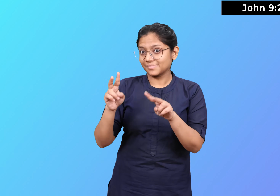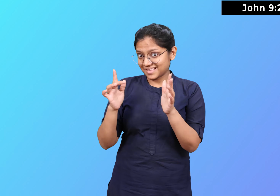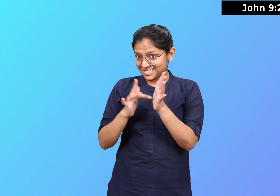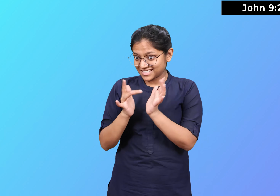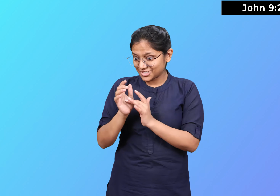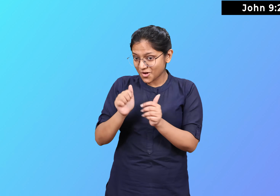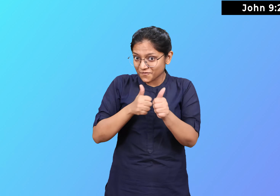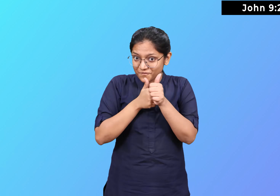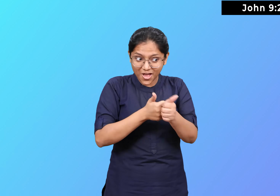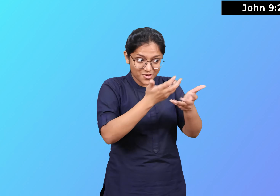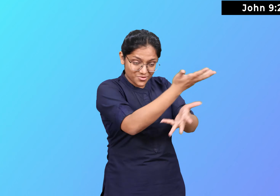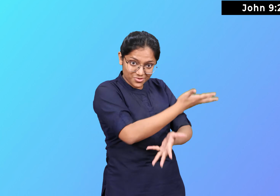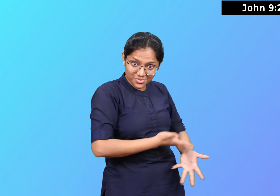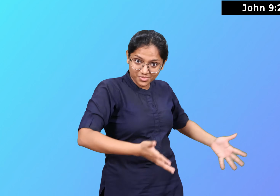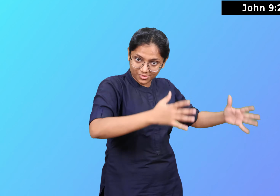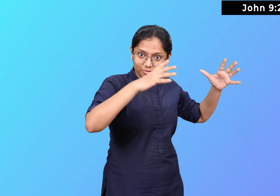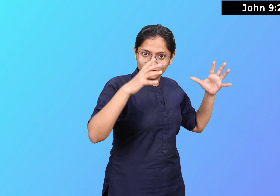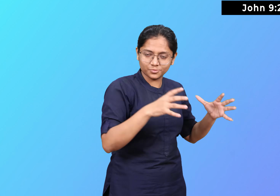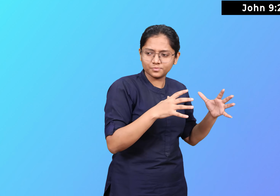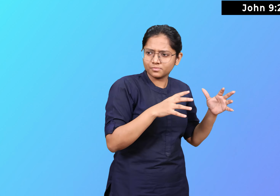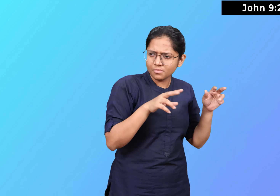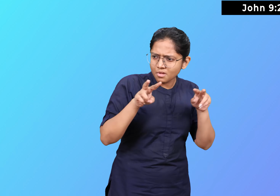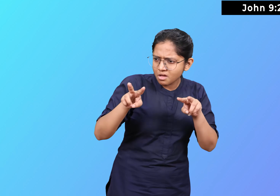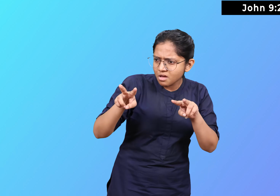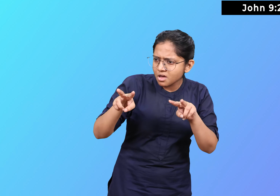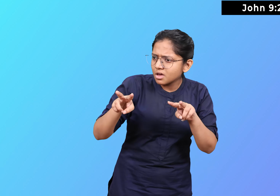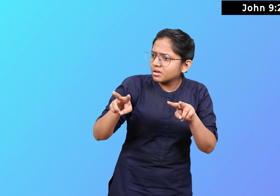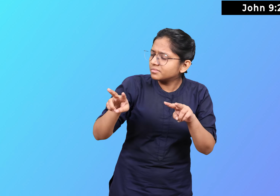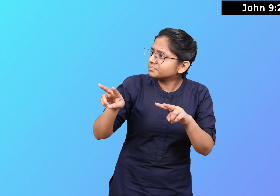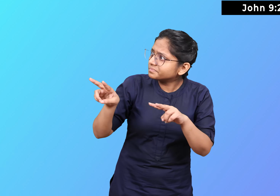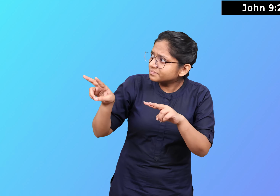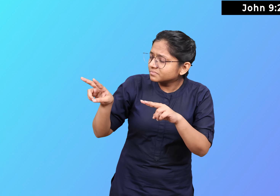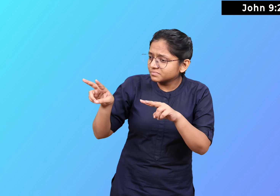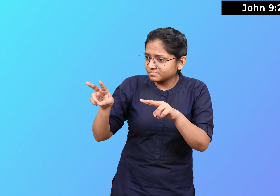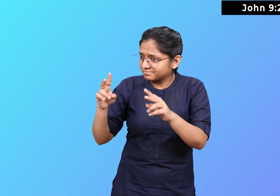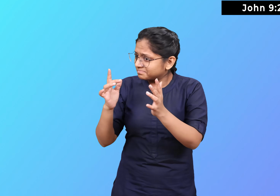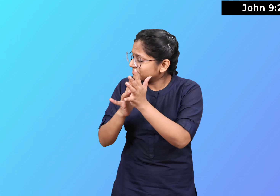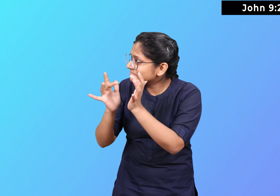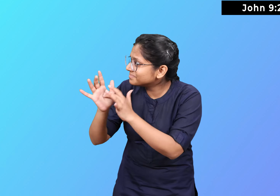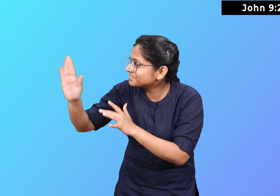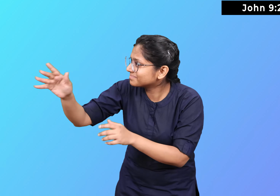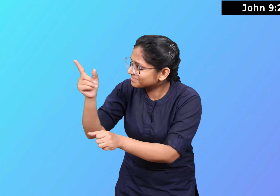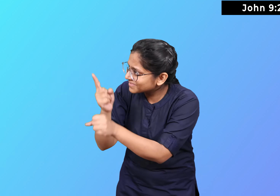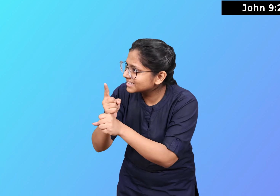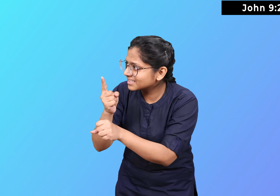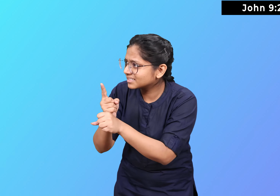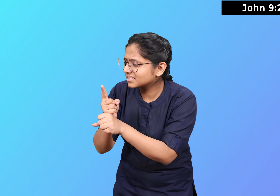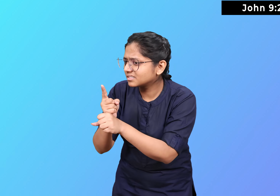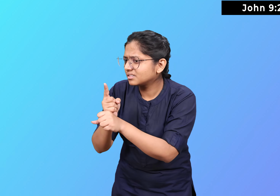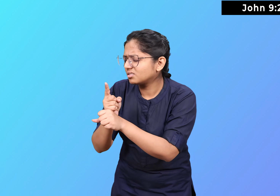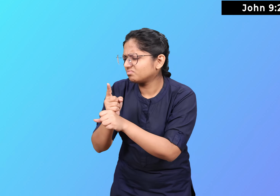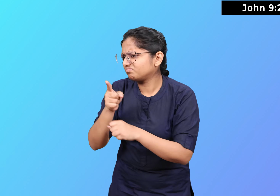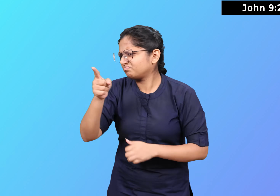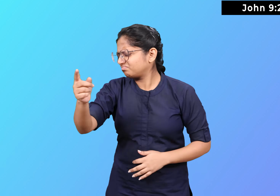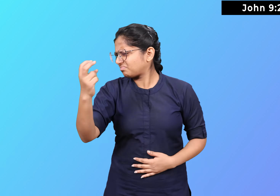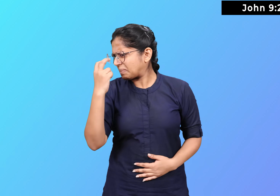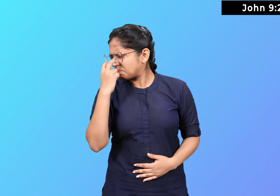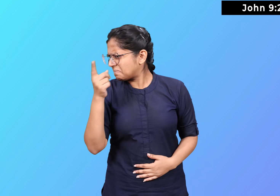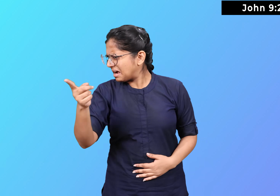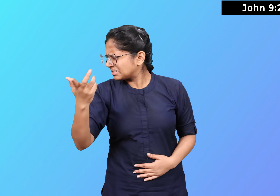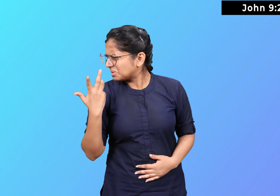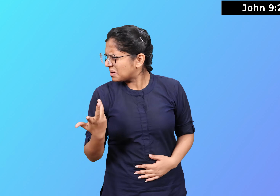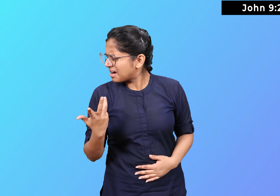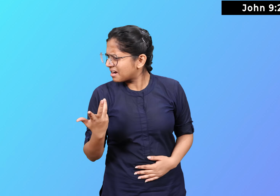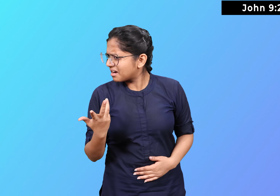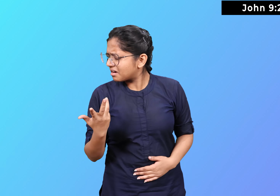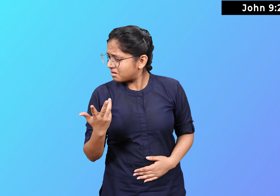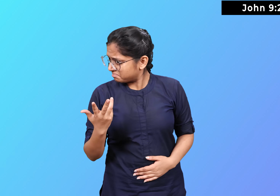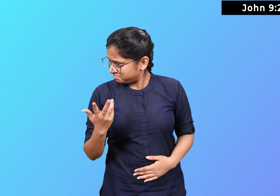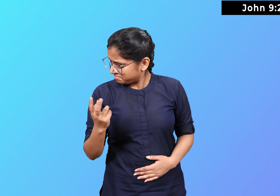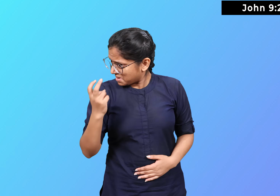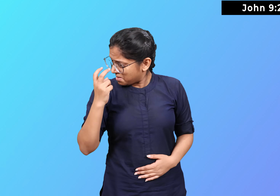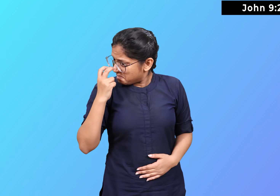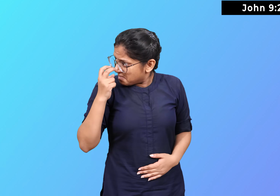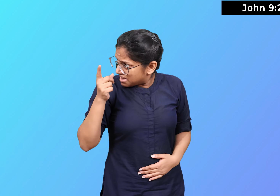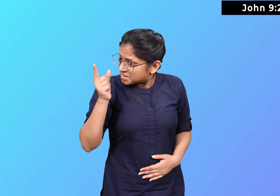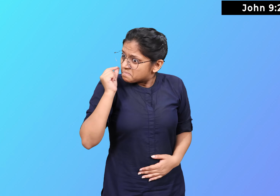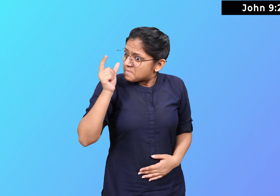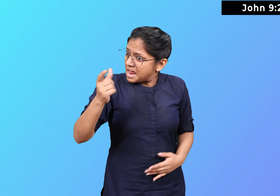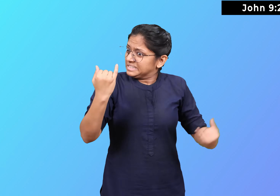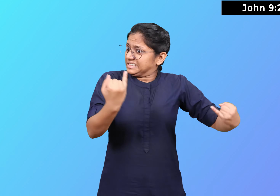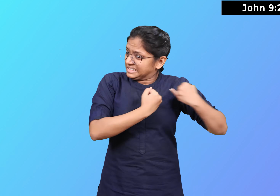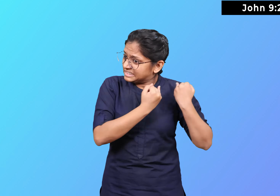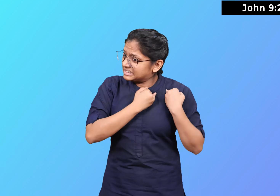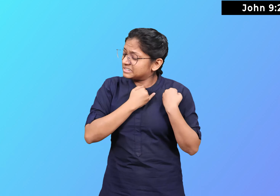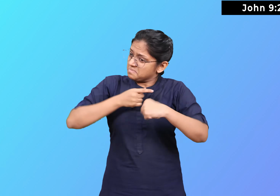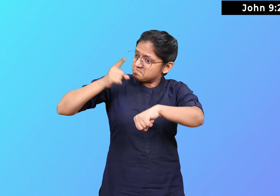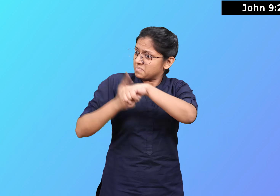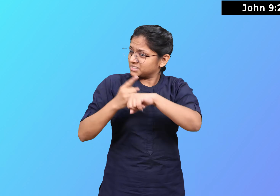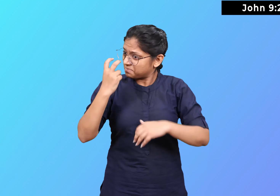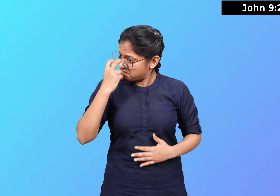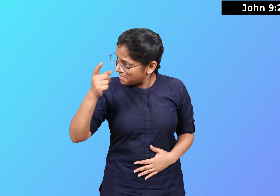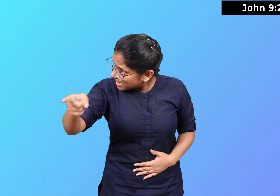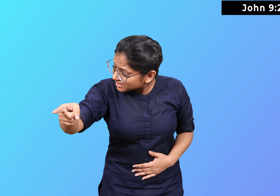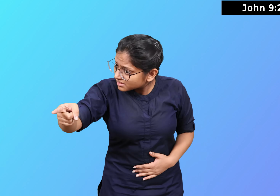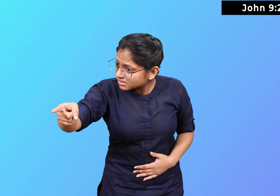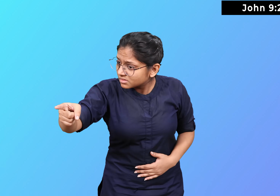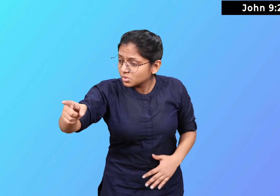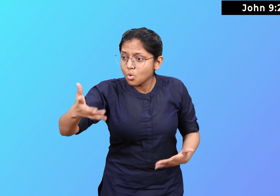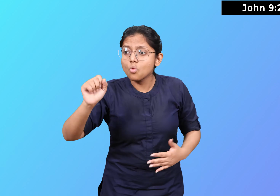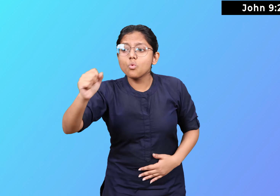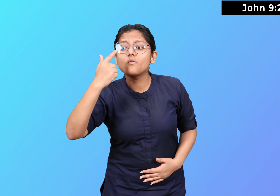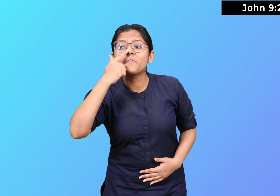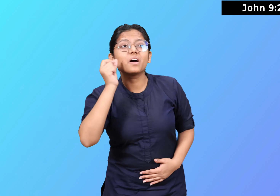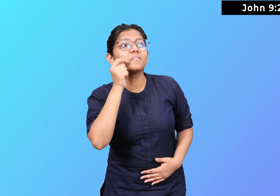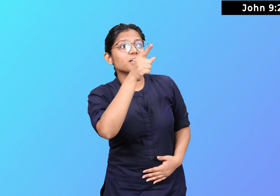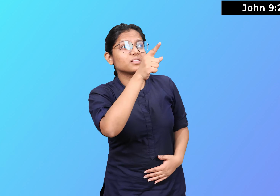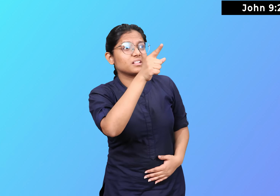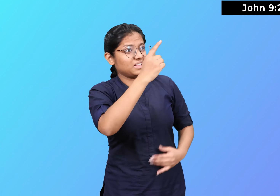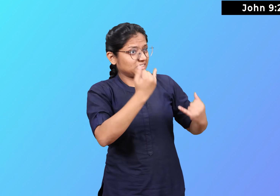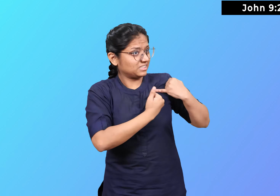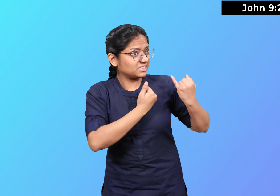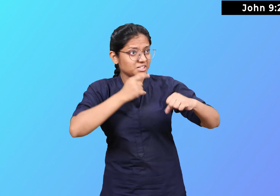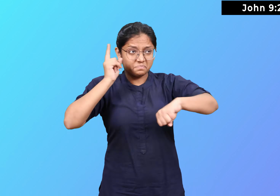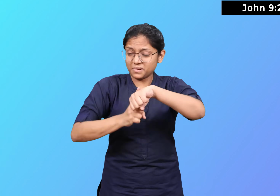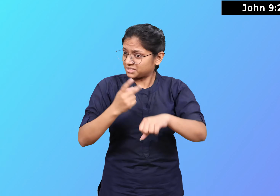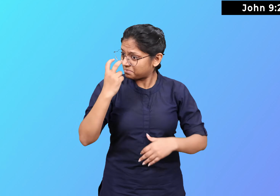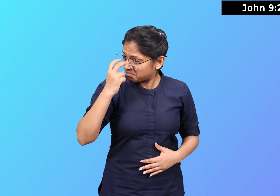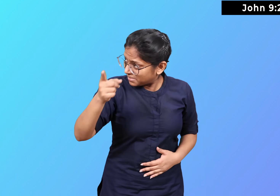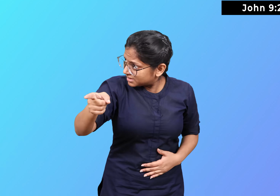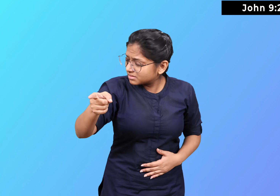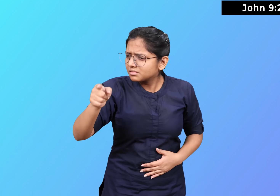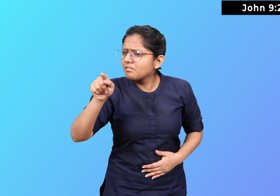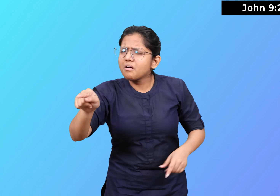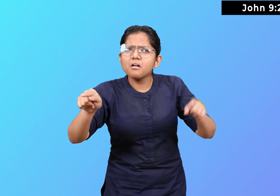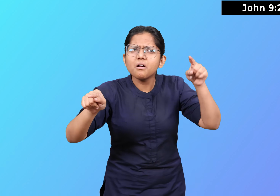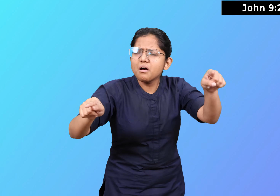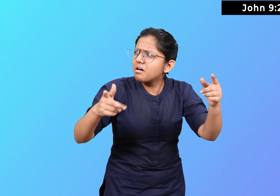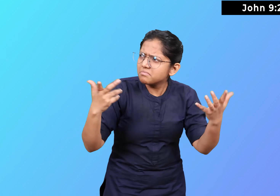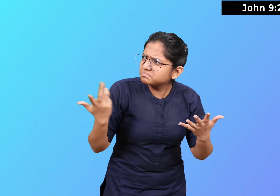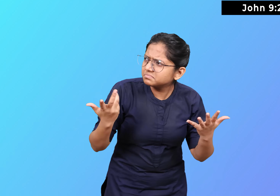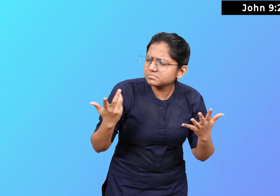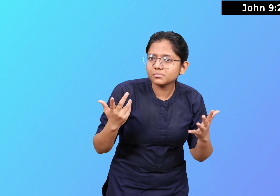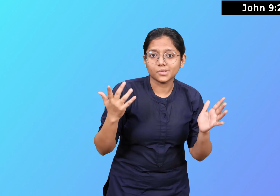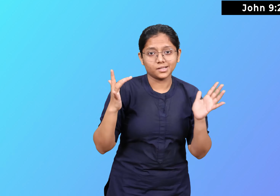Jesus’ followers asked him, “Teacher, why was this man born blind? Whose sin made it happen? Was it his own sin or that of his parents?”